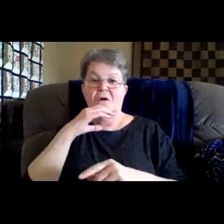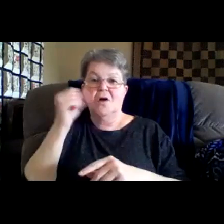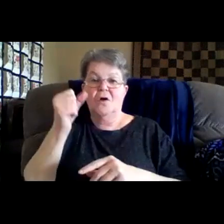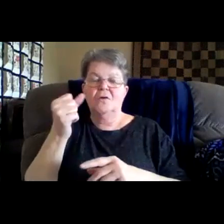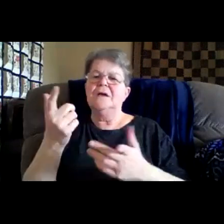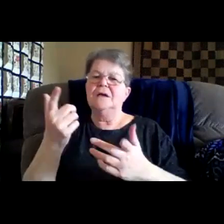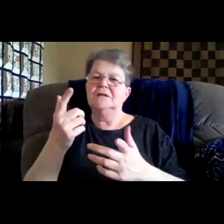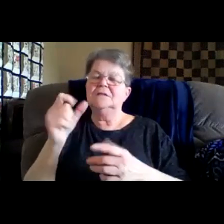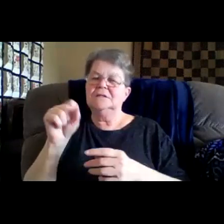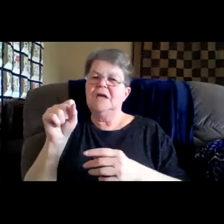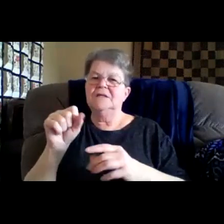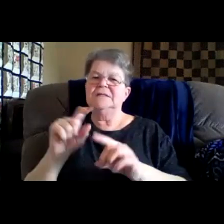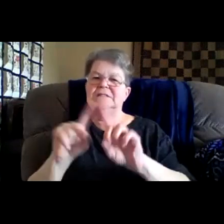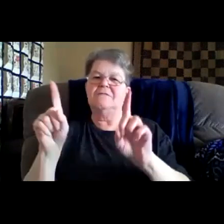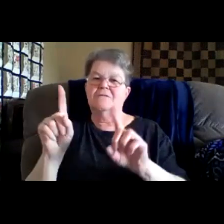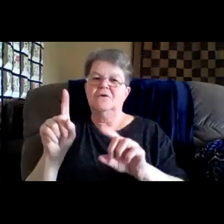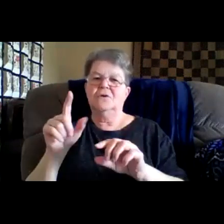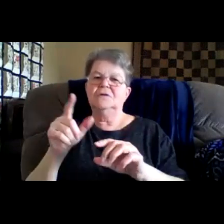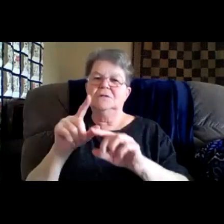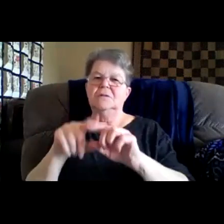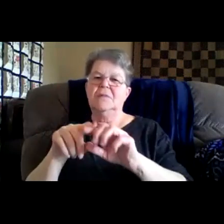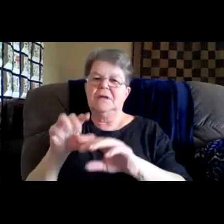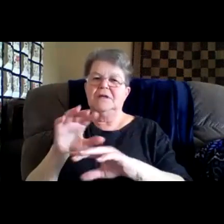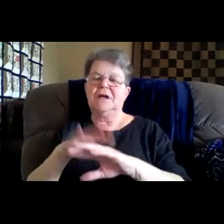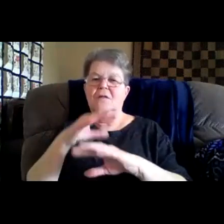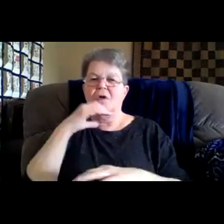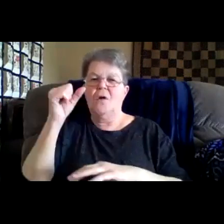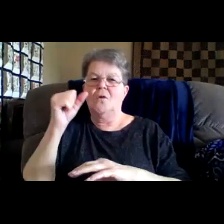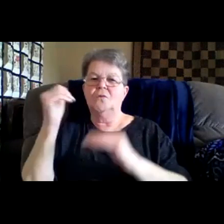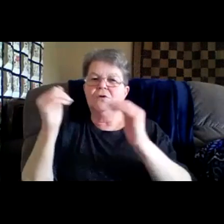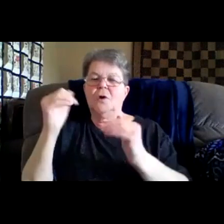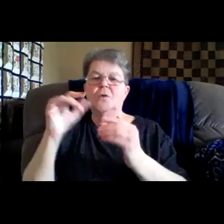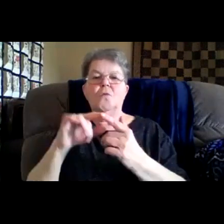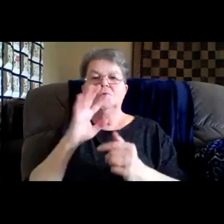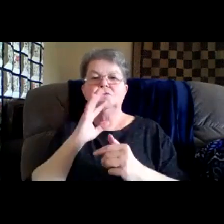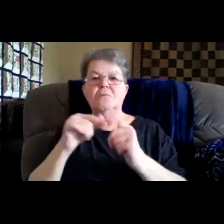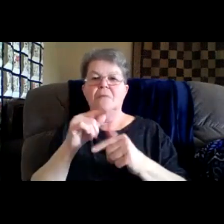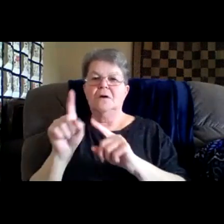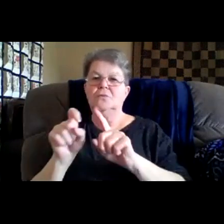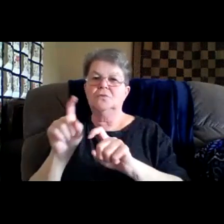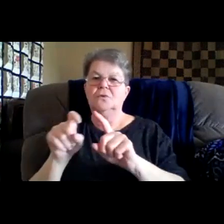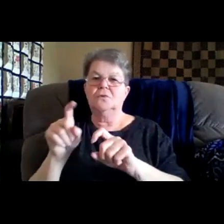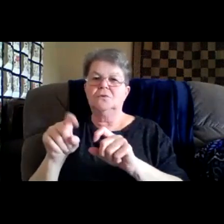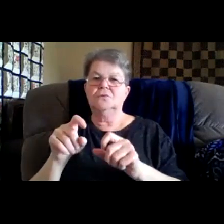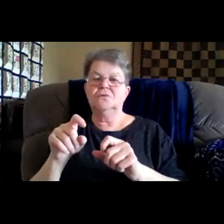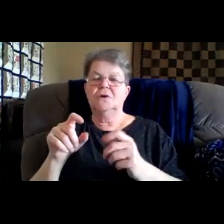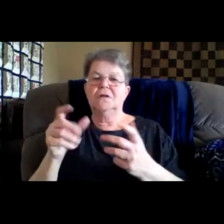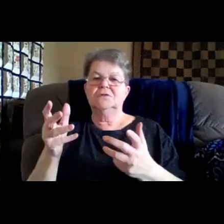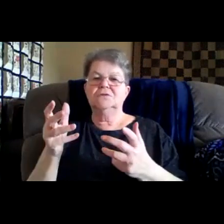So yes, it will differ depending upon the older adults. When we talk about questions of rather, in the developmental disability world,